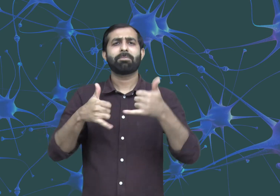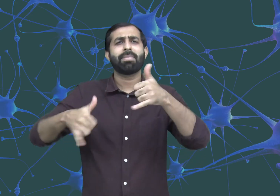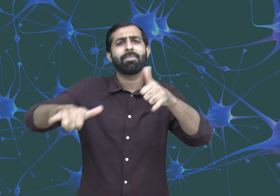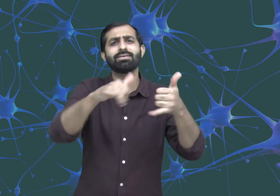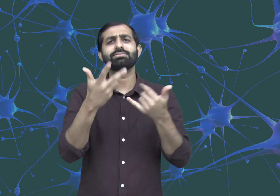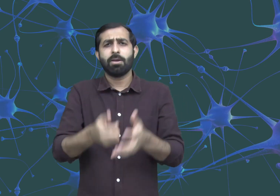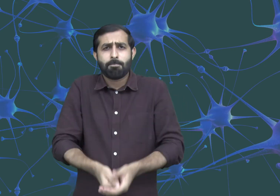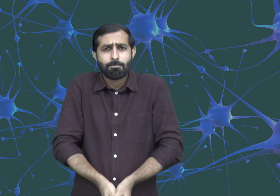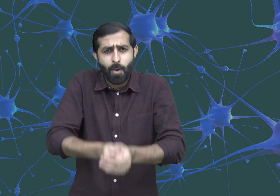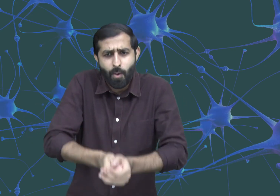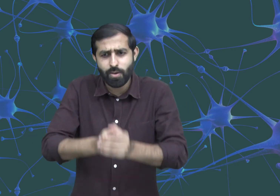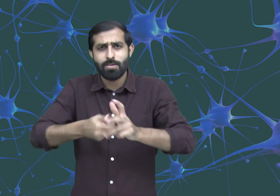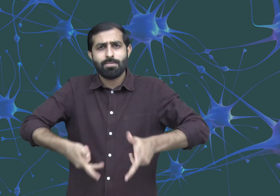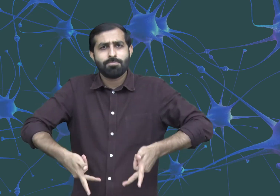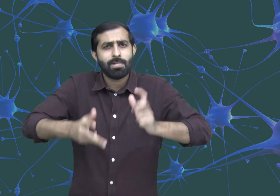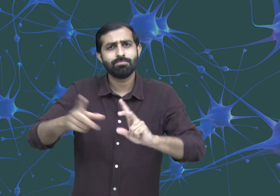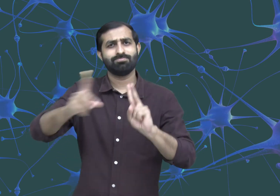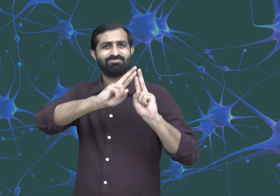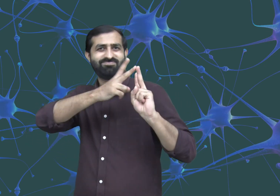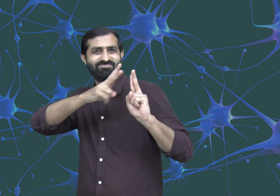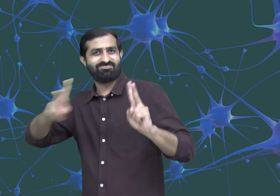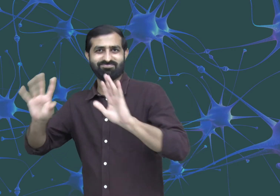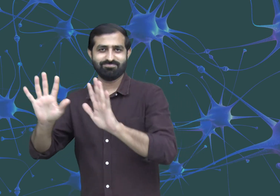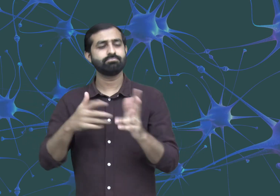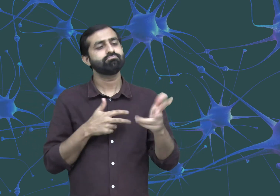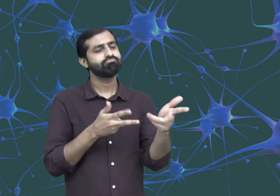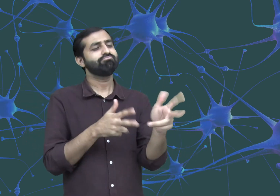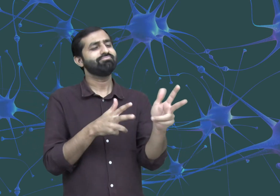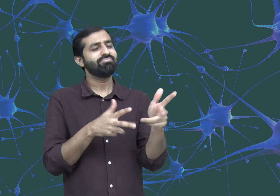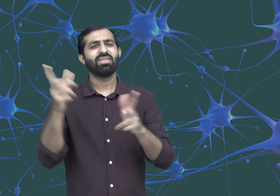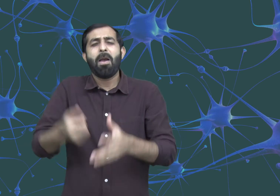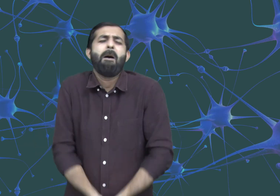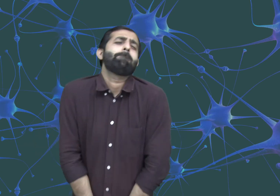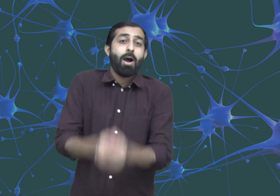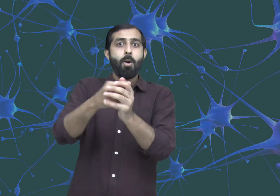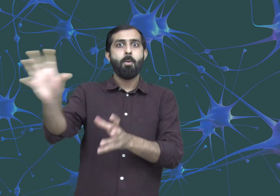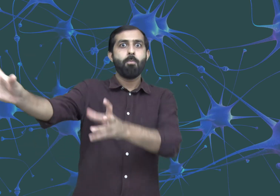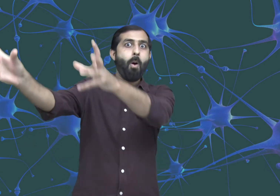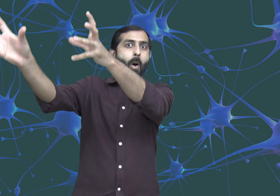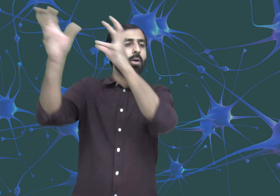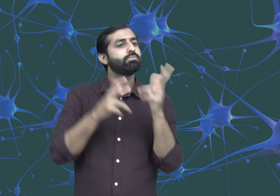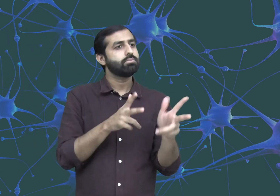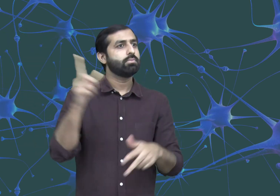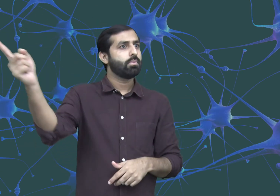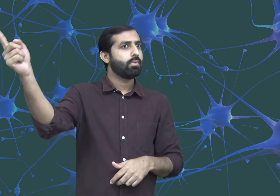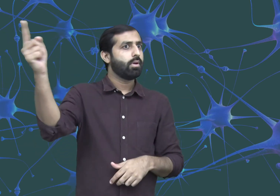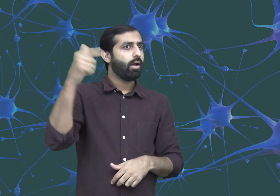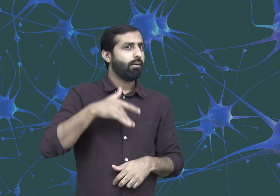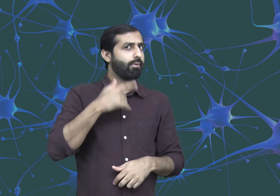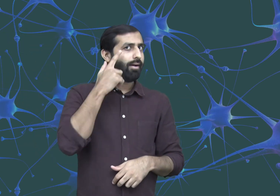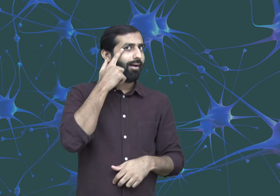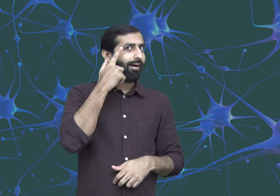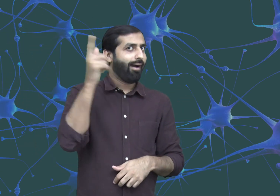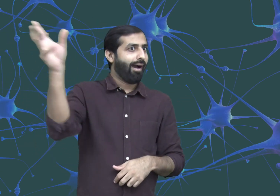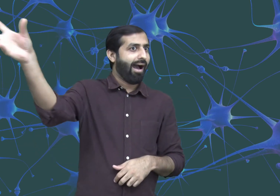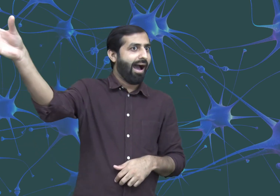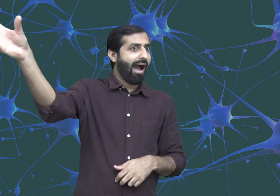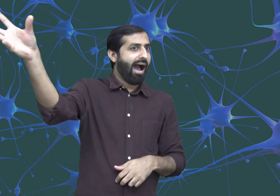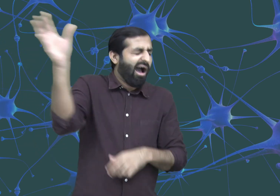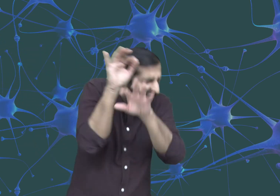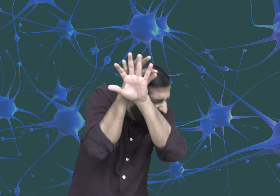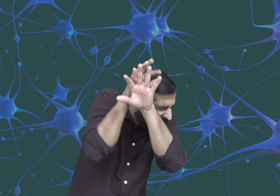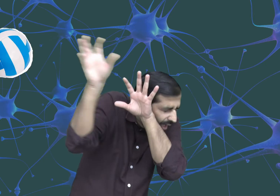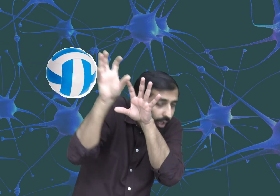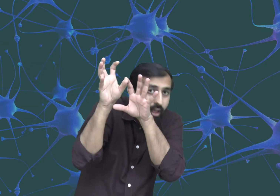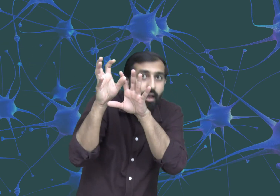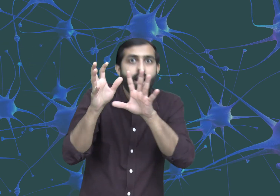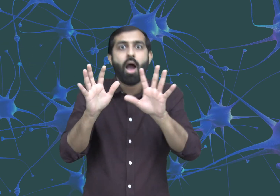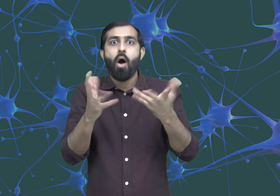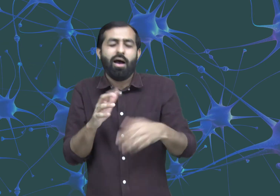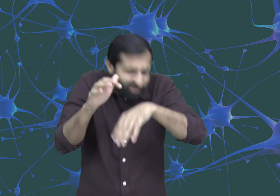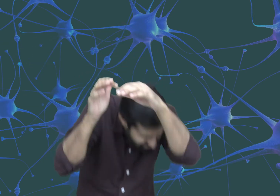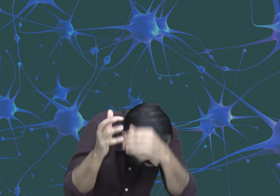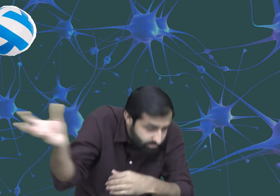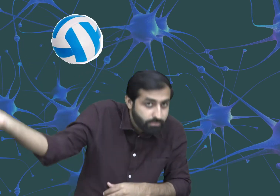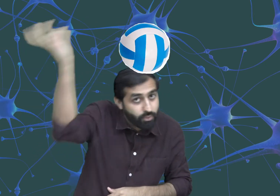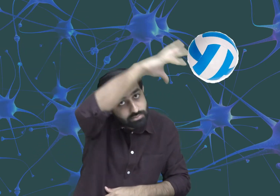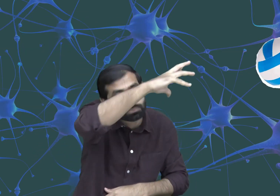we duck if we see something coming towards us to protect our head, face, eyes